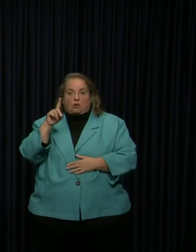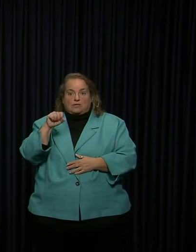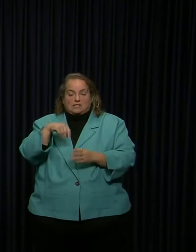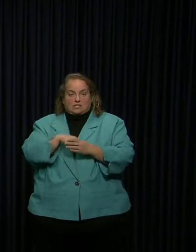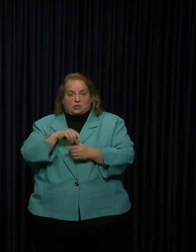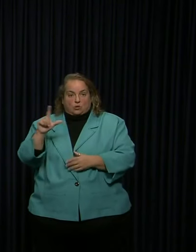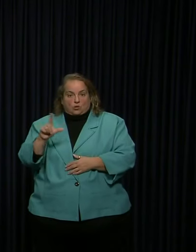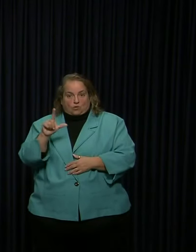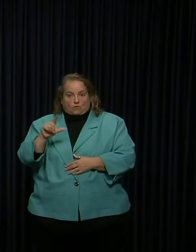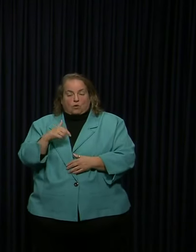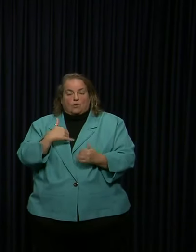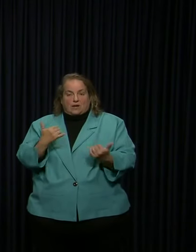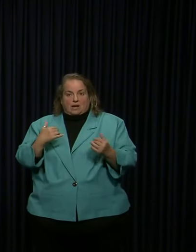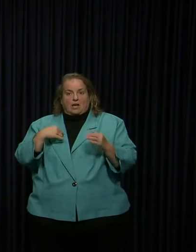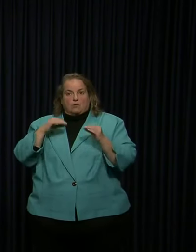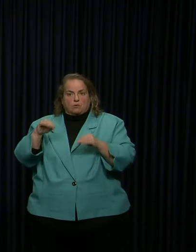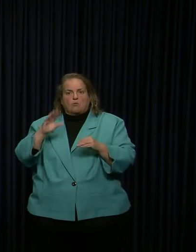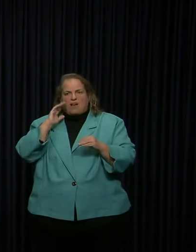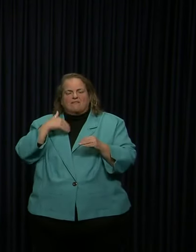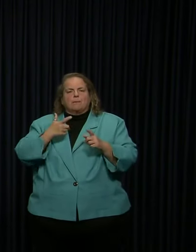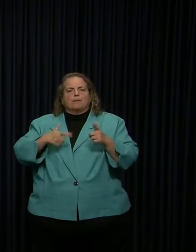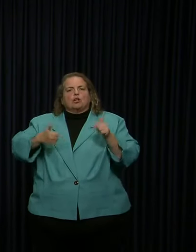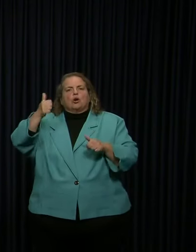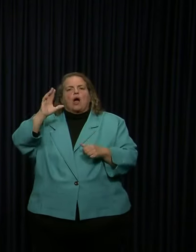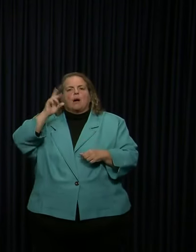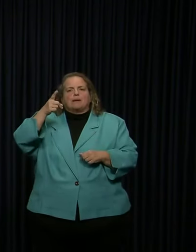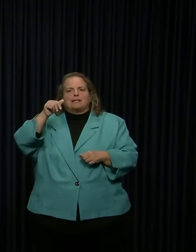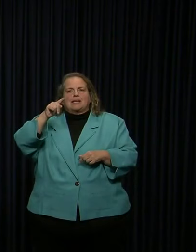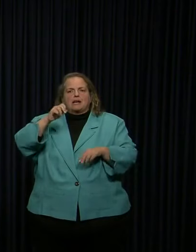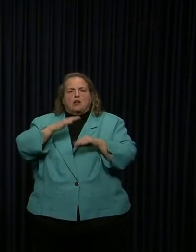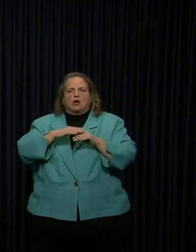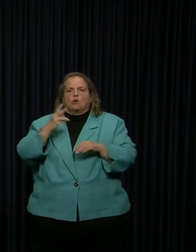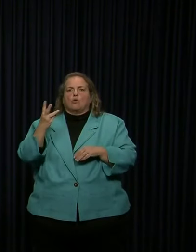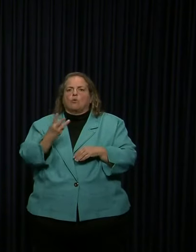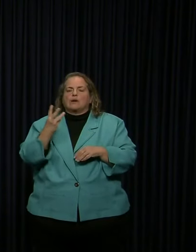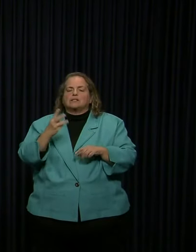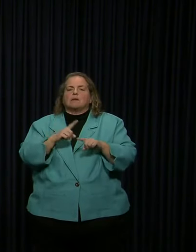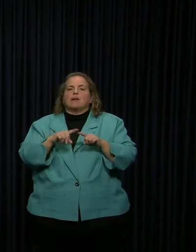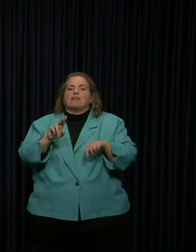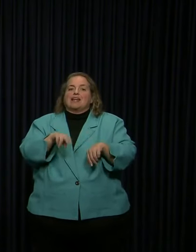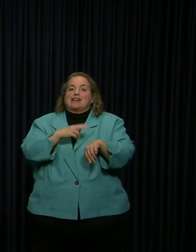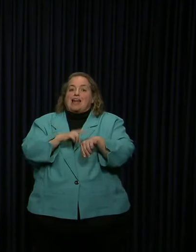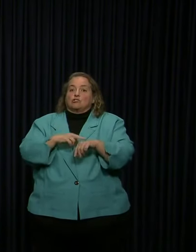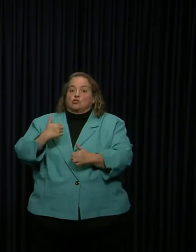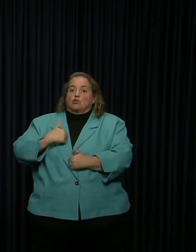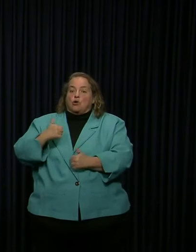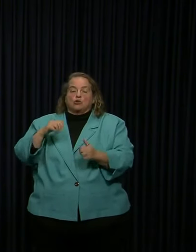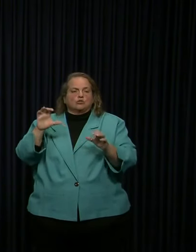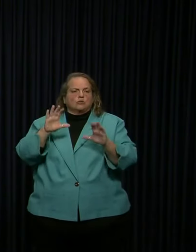WE HAVE THIS FACILITY. WE HAVE THIS FACILITY IF WE HAVE